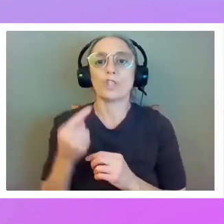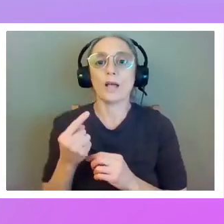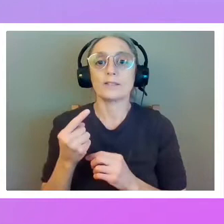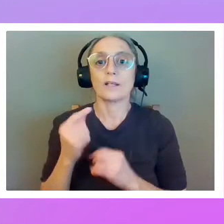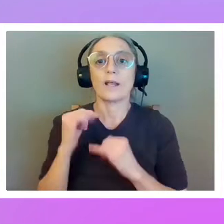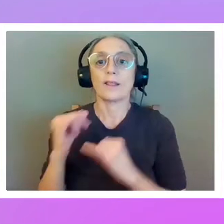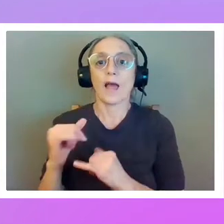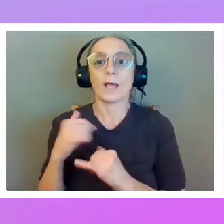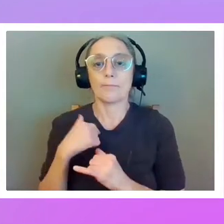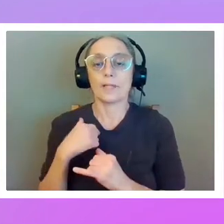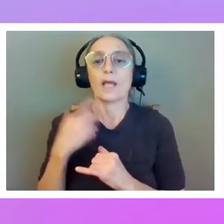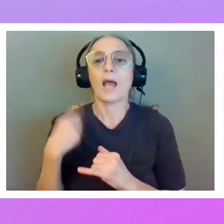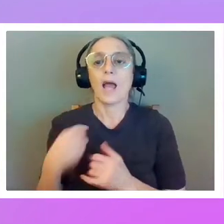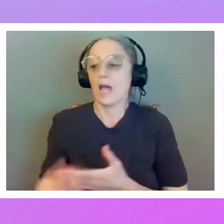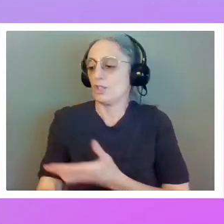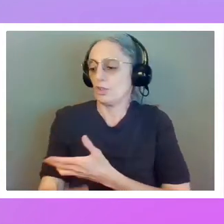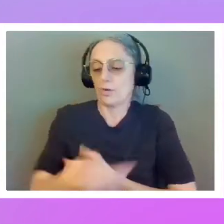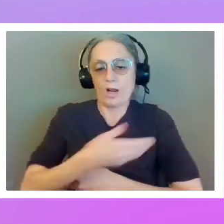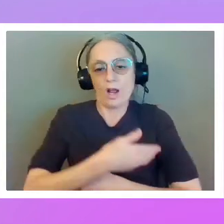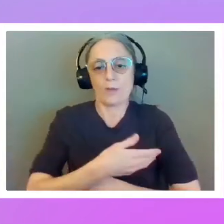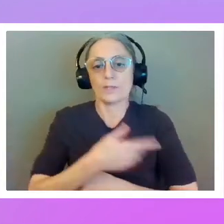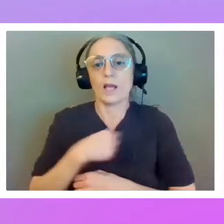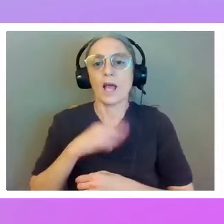and were fitted with prosthetic arms.